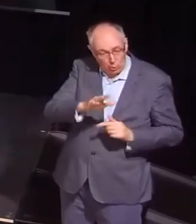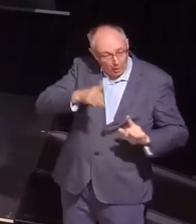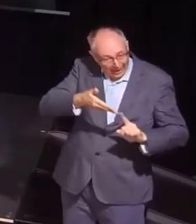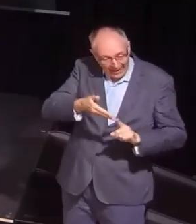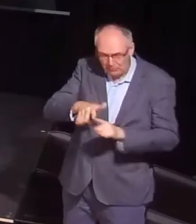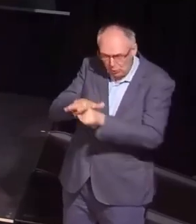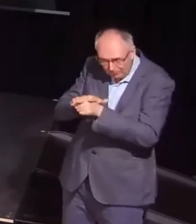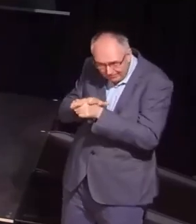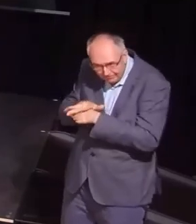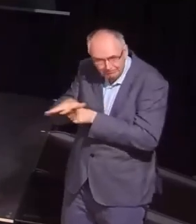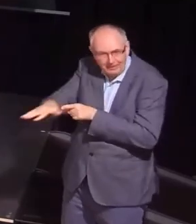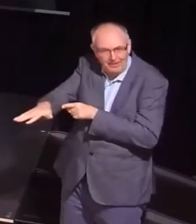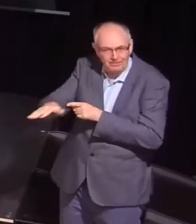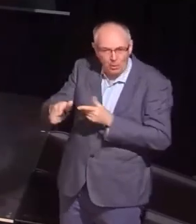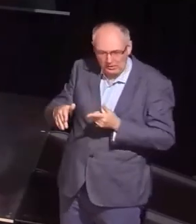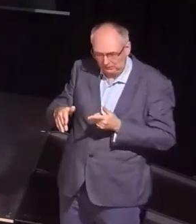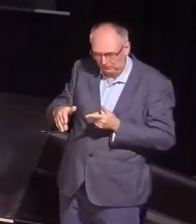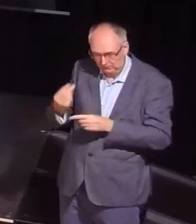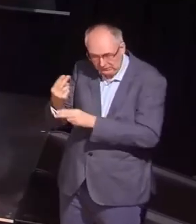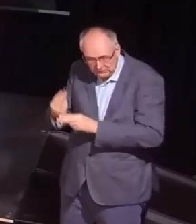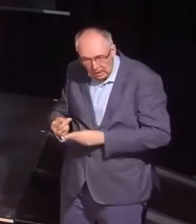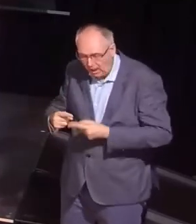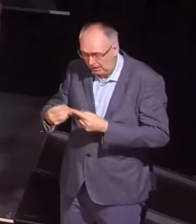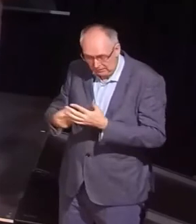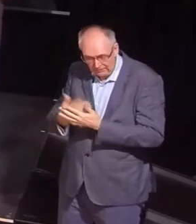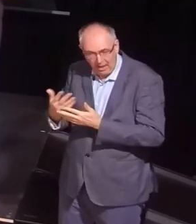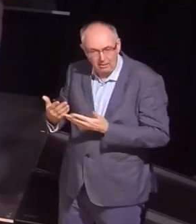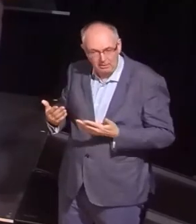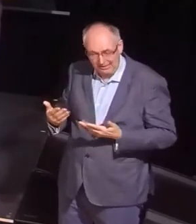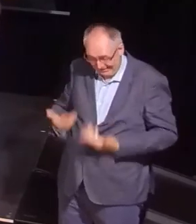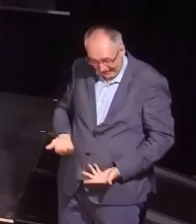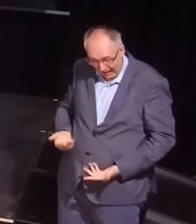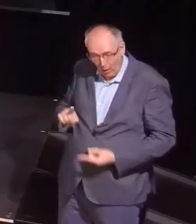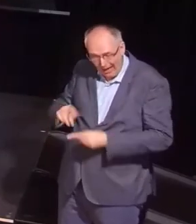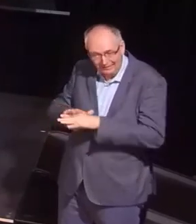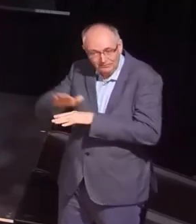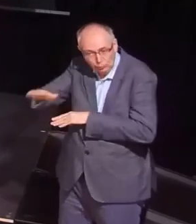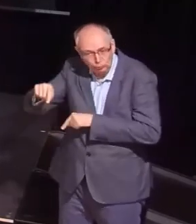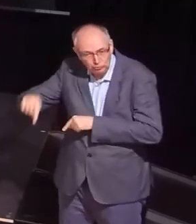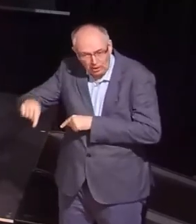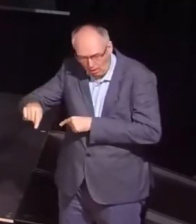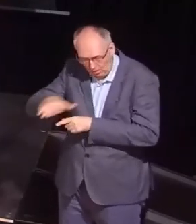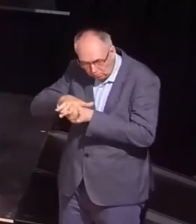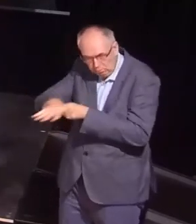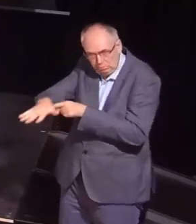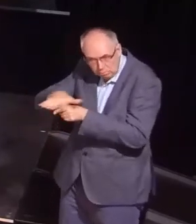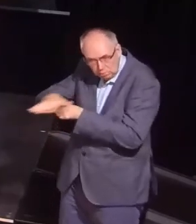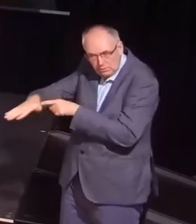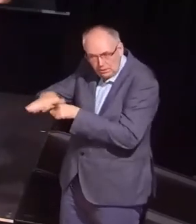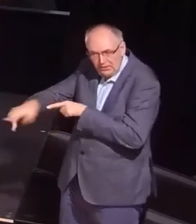..and future design and development work. This is done by having champs and champ leads share training,